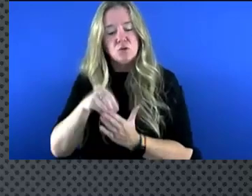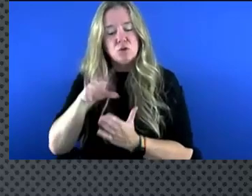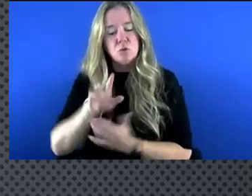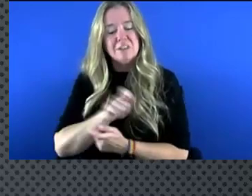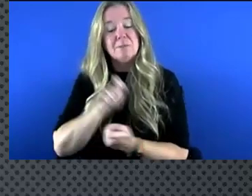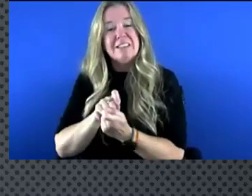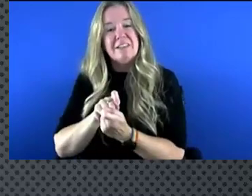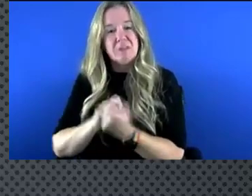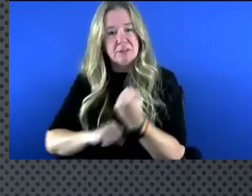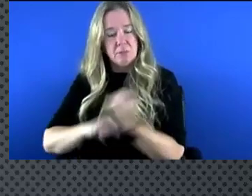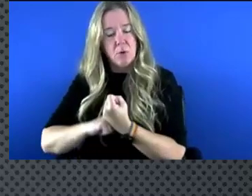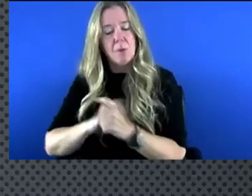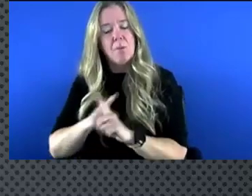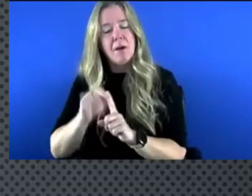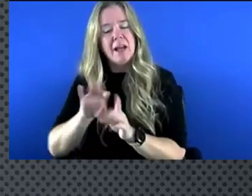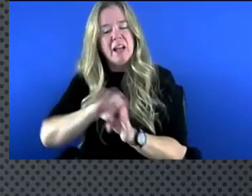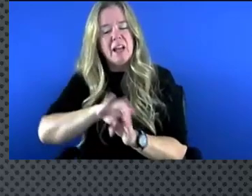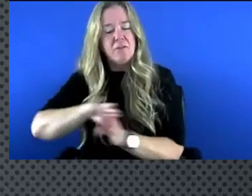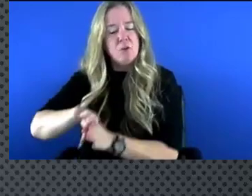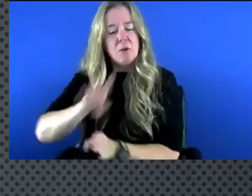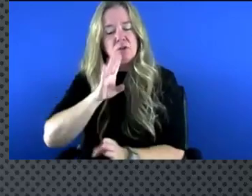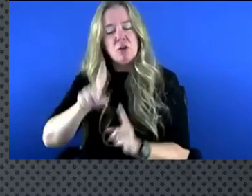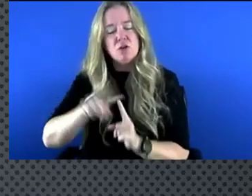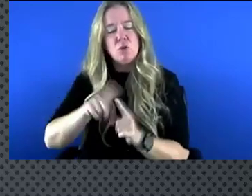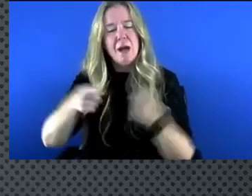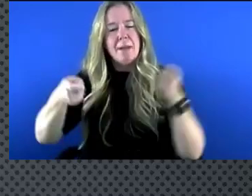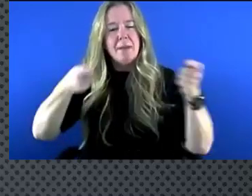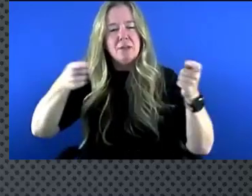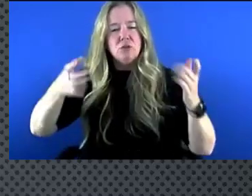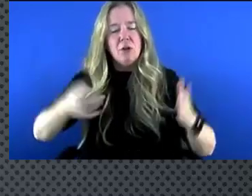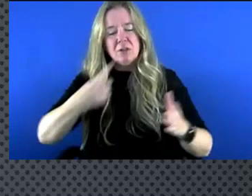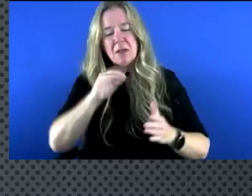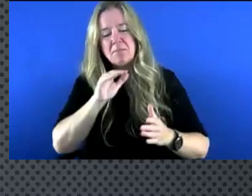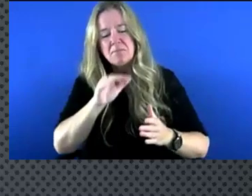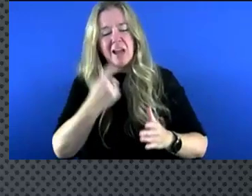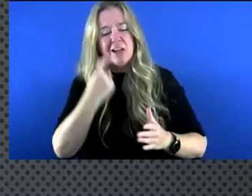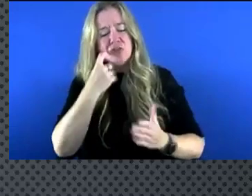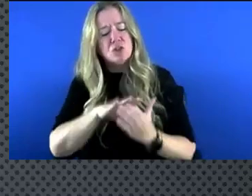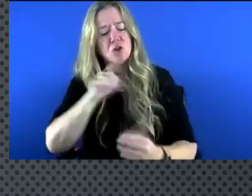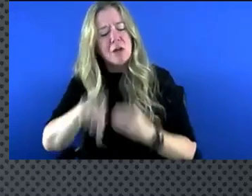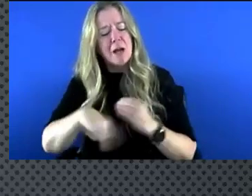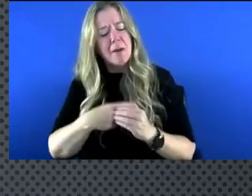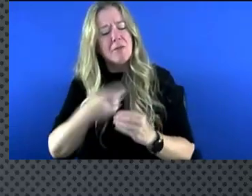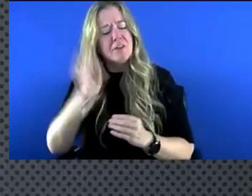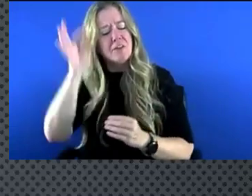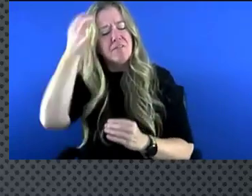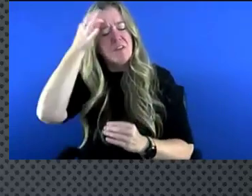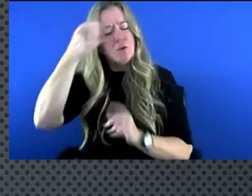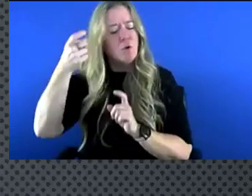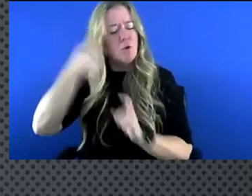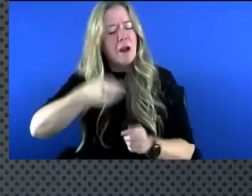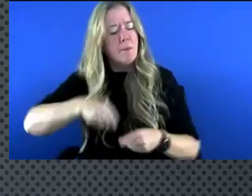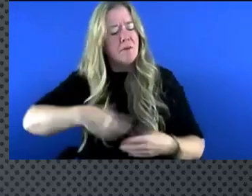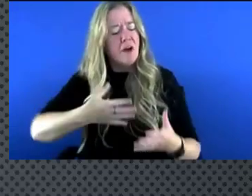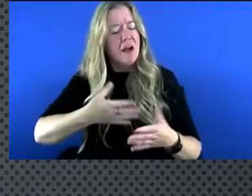But let's say you wanted to talk to your administrator and said, I just learned about this federal grant that provides free training.